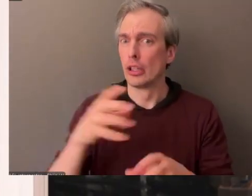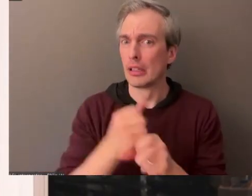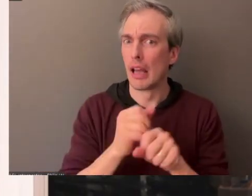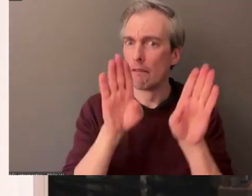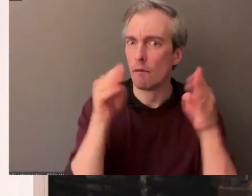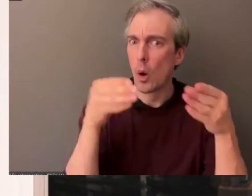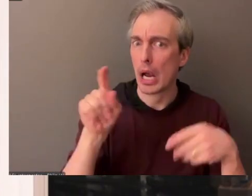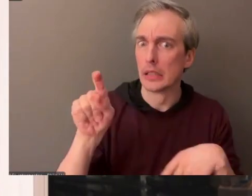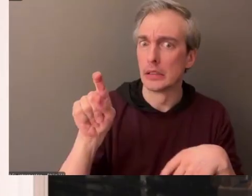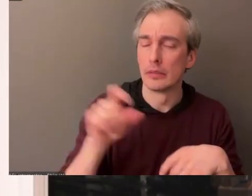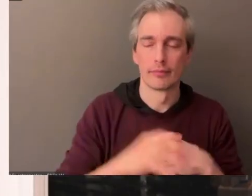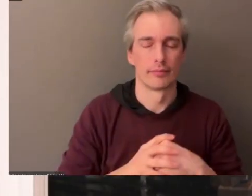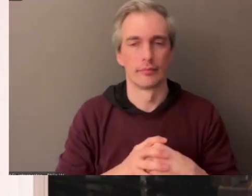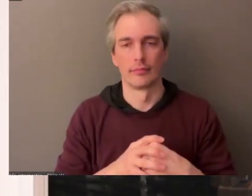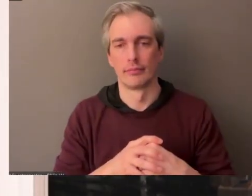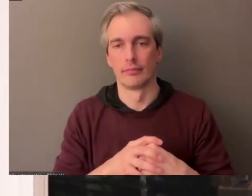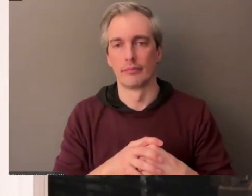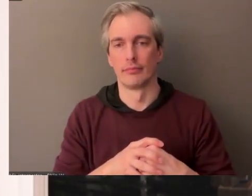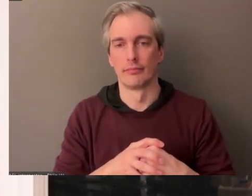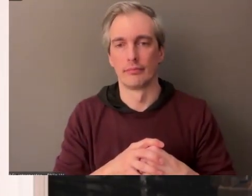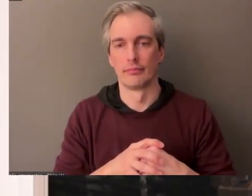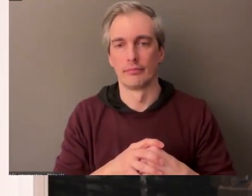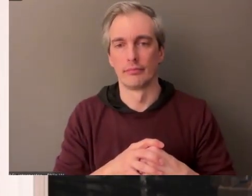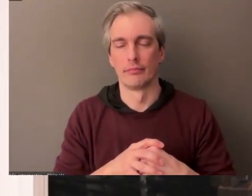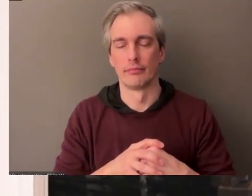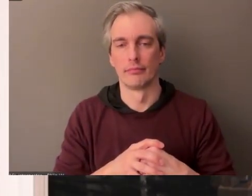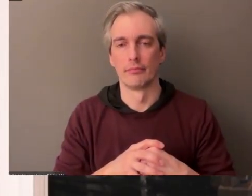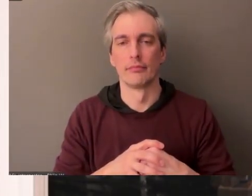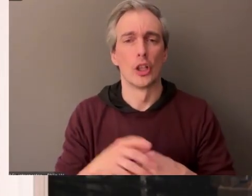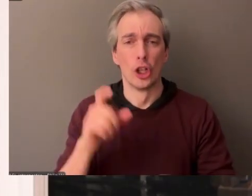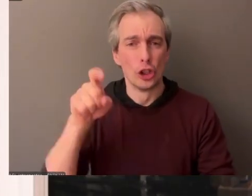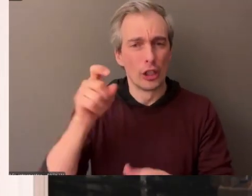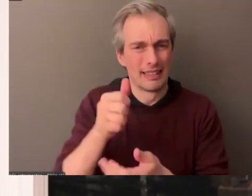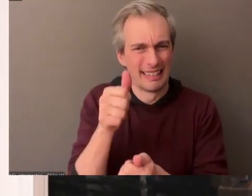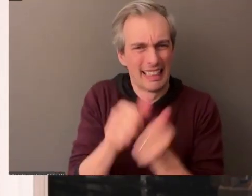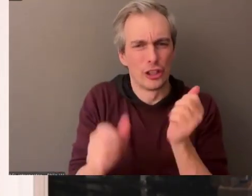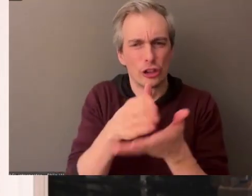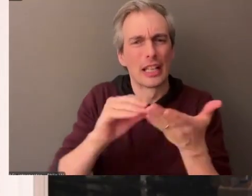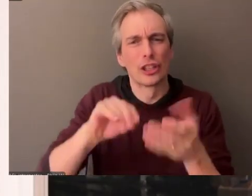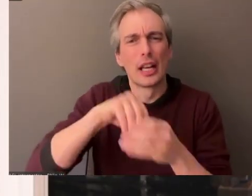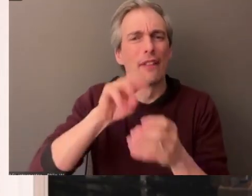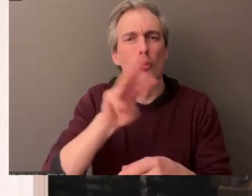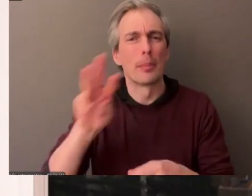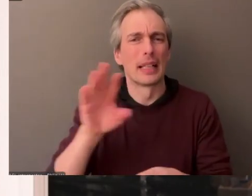Should each section in the website get focus? Should every paragraph get focus? Like... You get these questions.